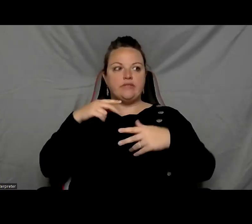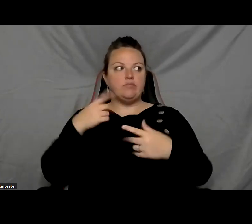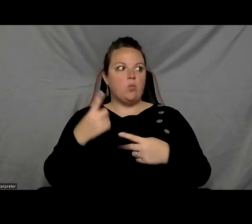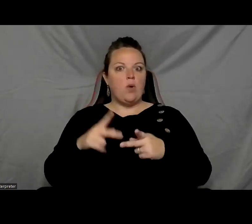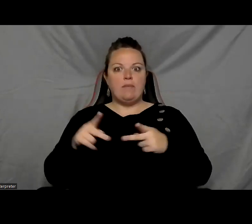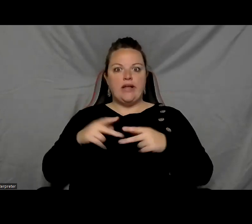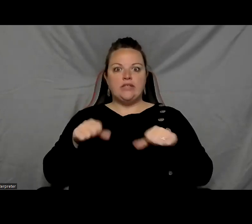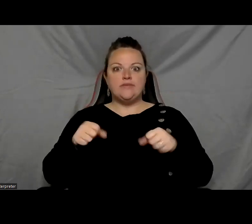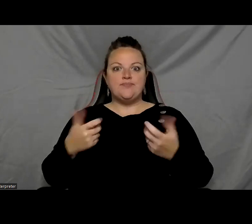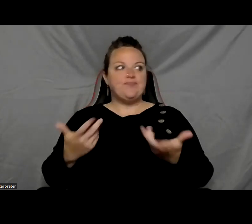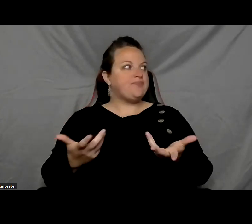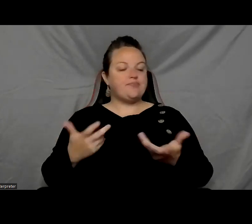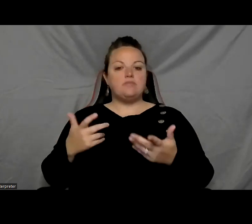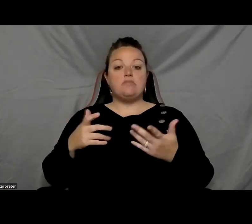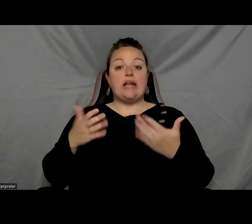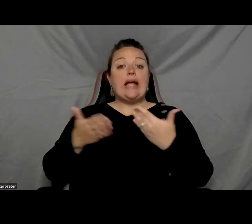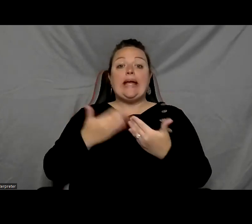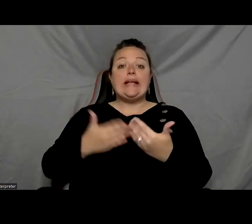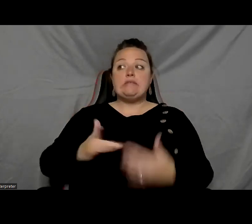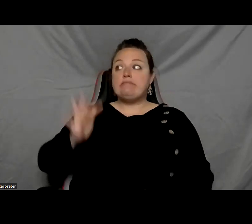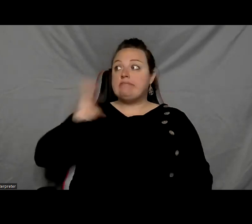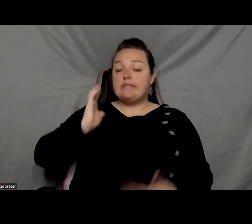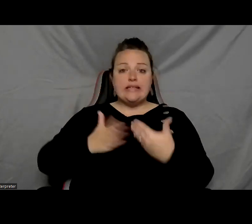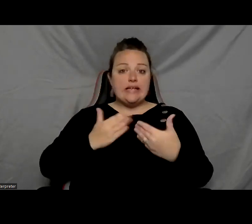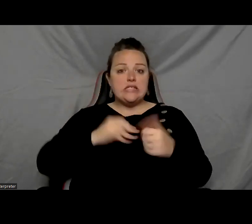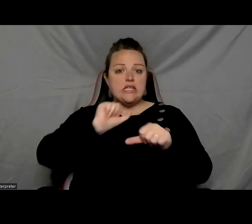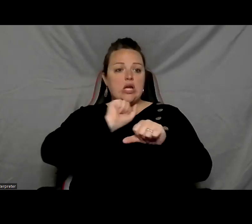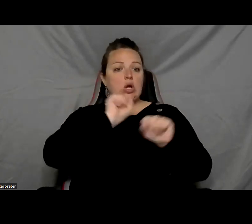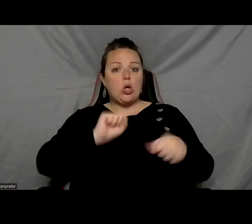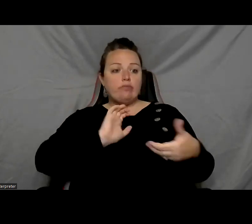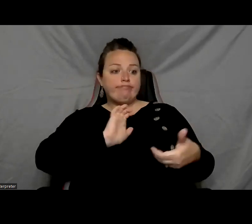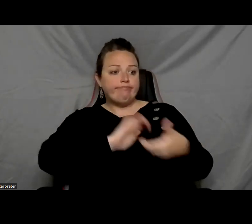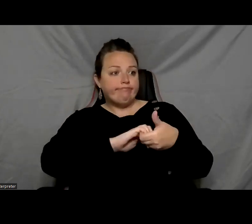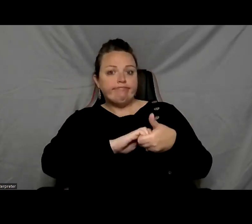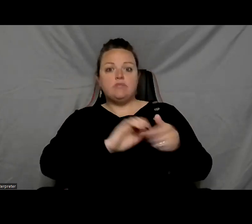with ease. I used to be able to work with various medical vendors, but now, nobody will